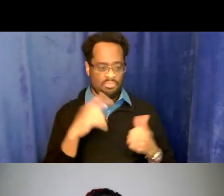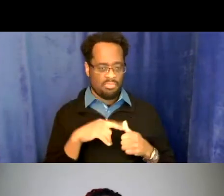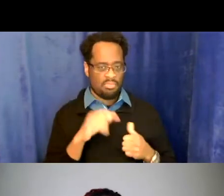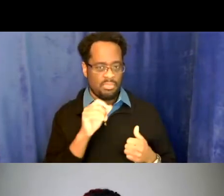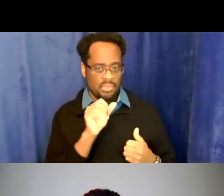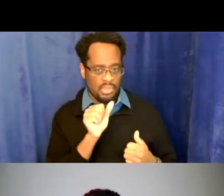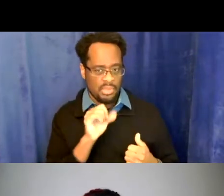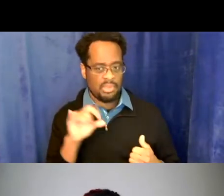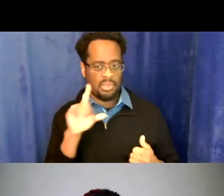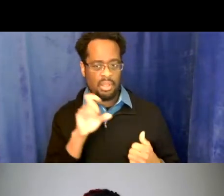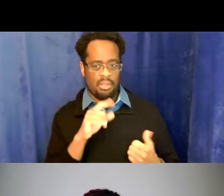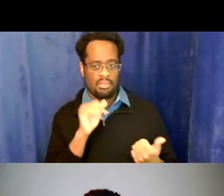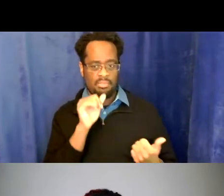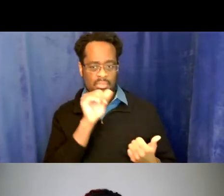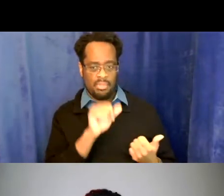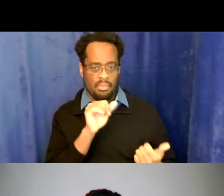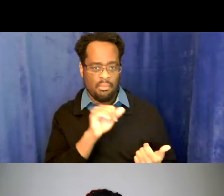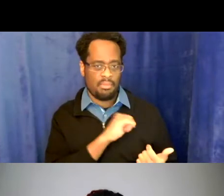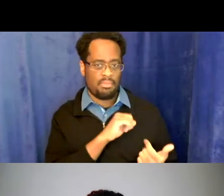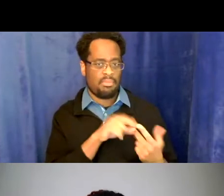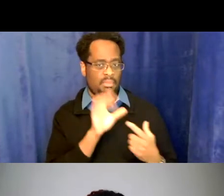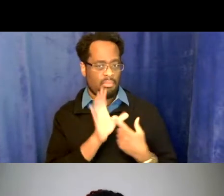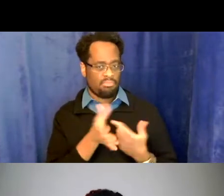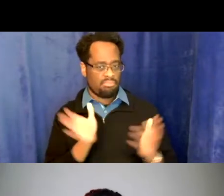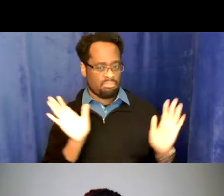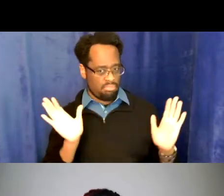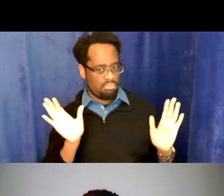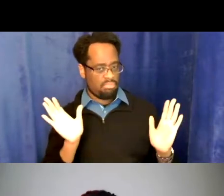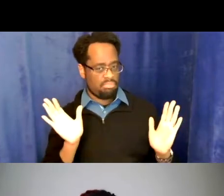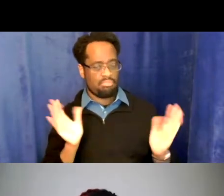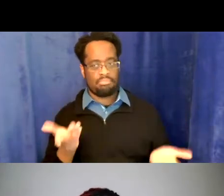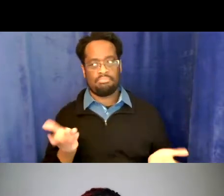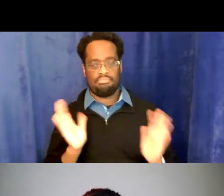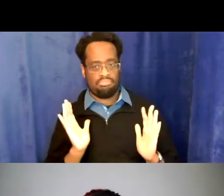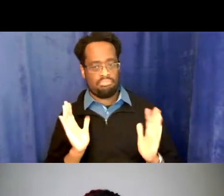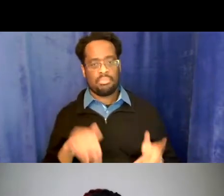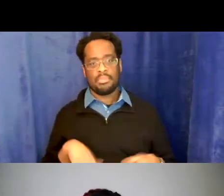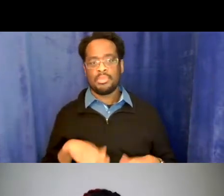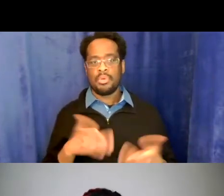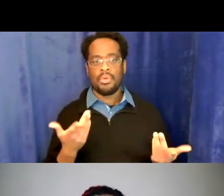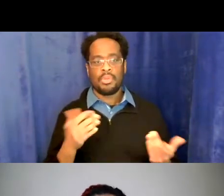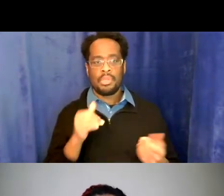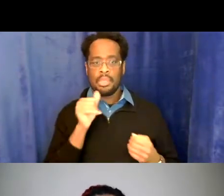we see that there's pride and there's a notice of the style and the attitude and the culture that